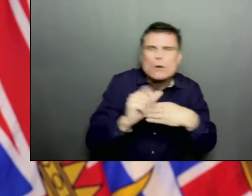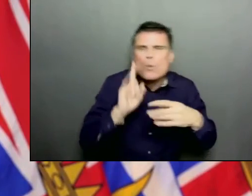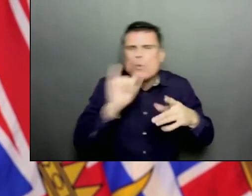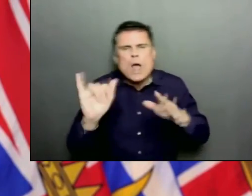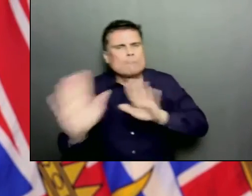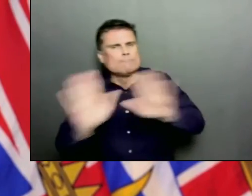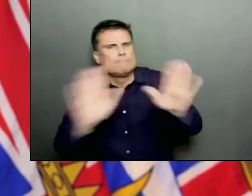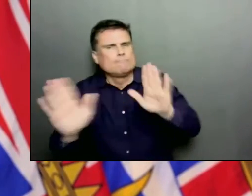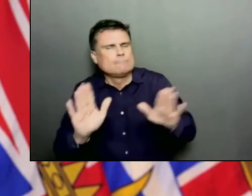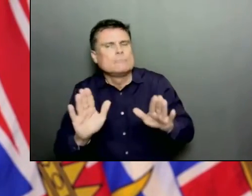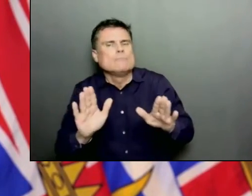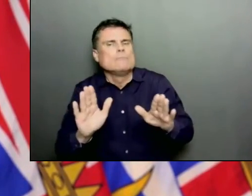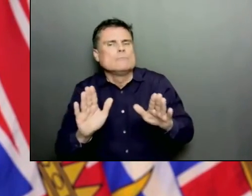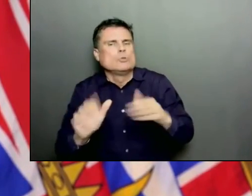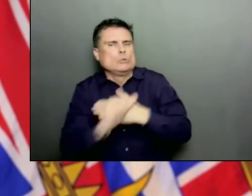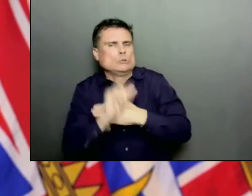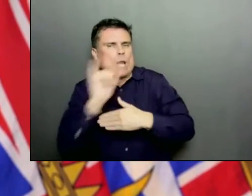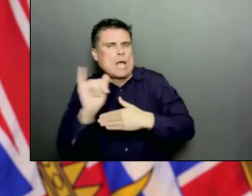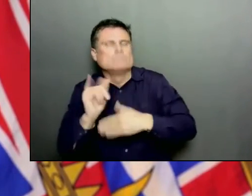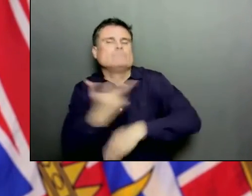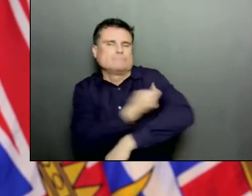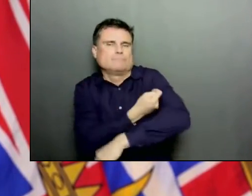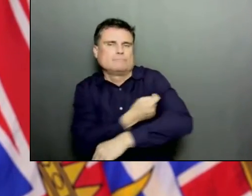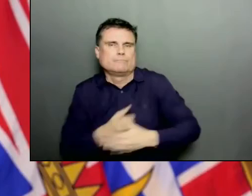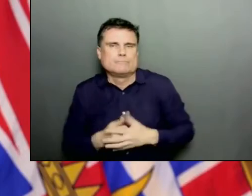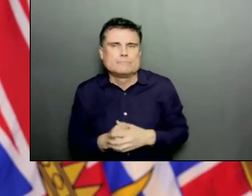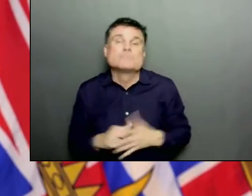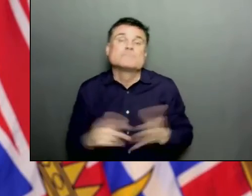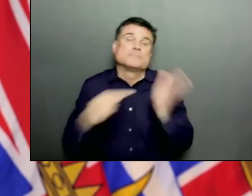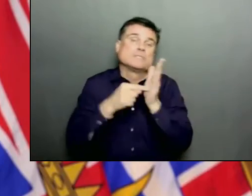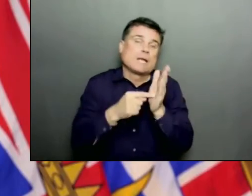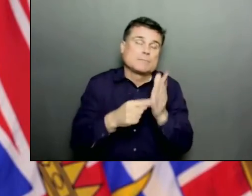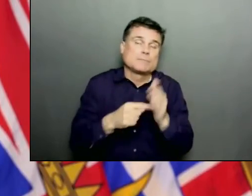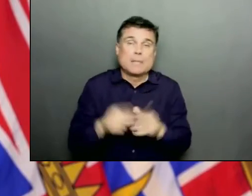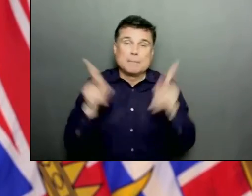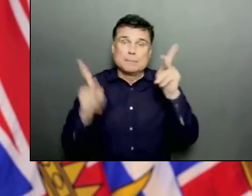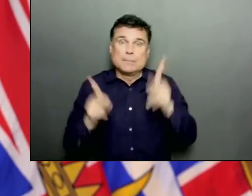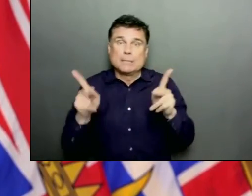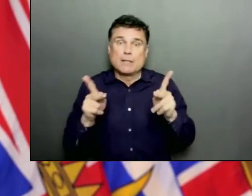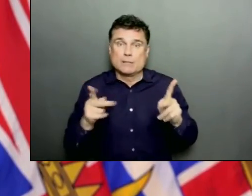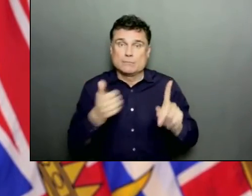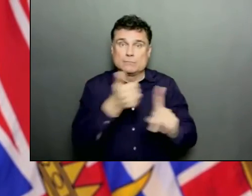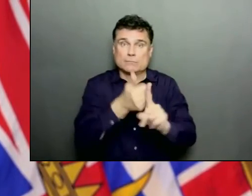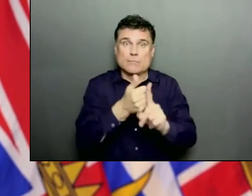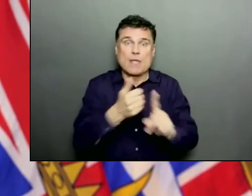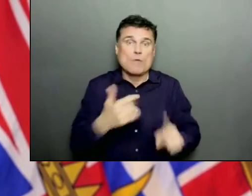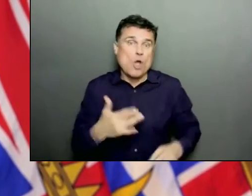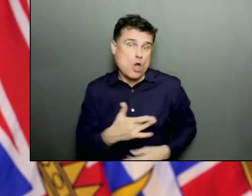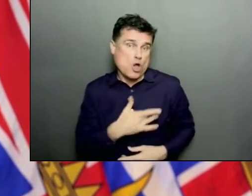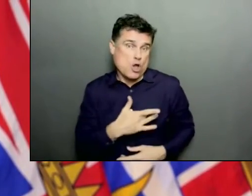look at people who have heart disease, for example, or have kidney issues or have cancer, and we try and